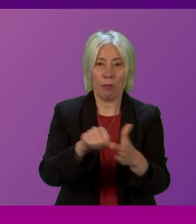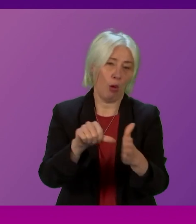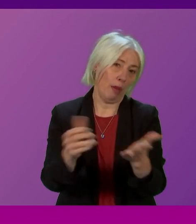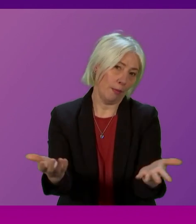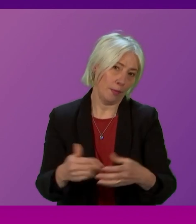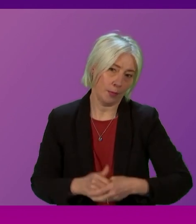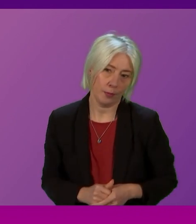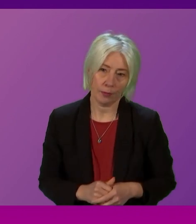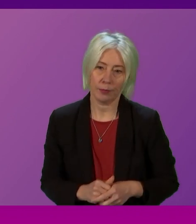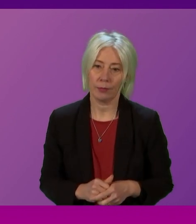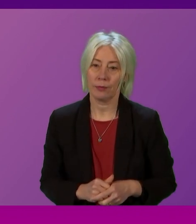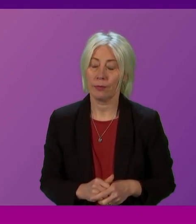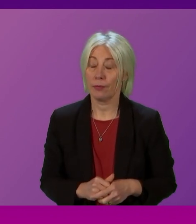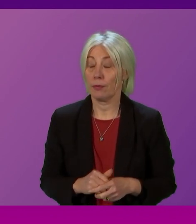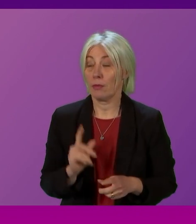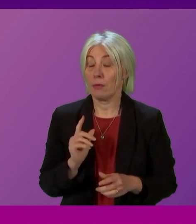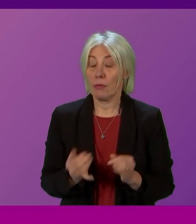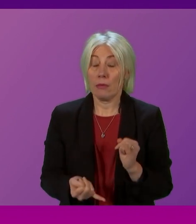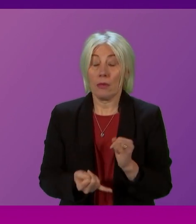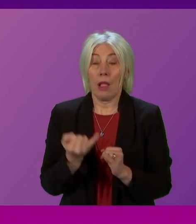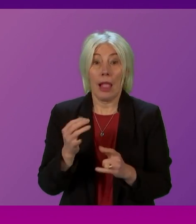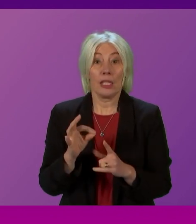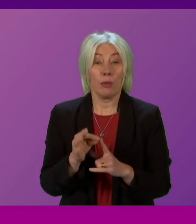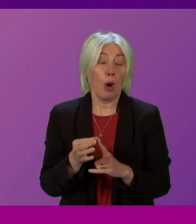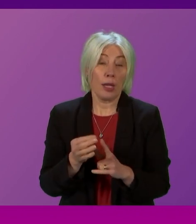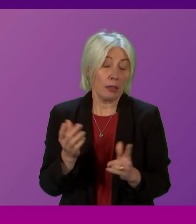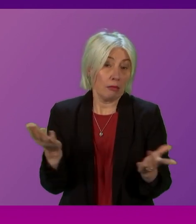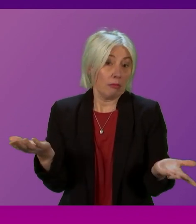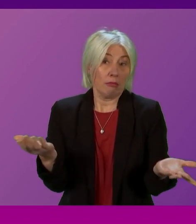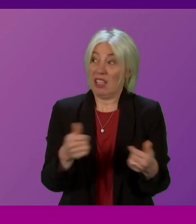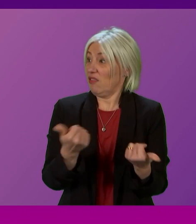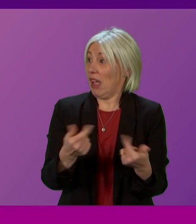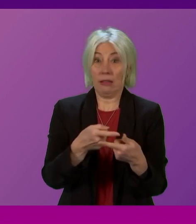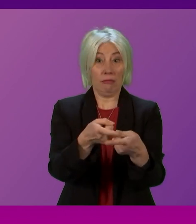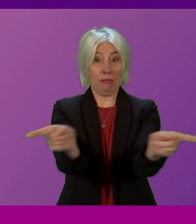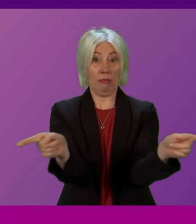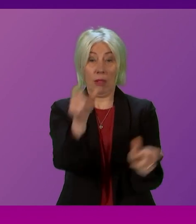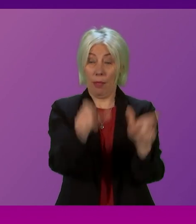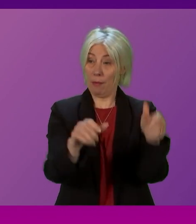On the latter point, it is, of course, up to the people of Scotland to decide who they